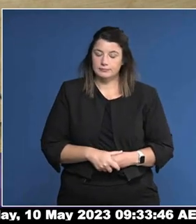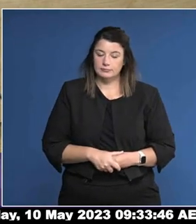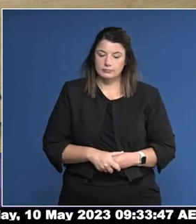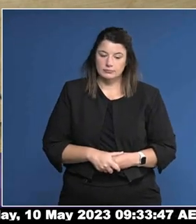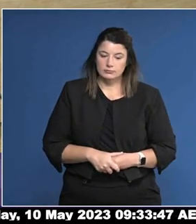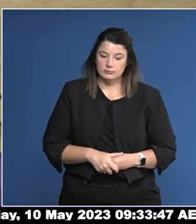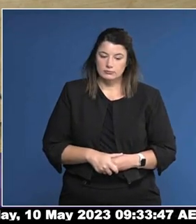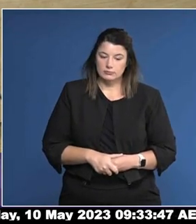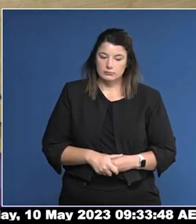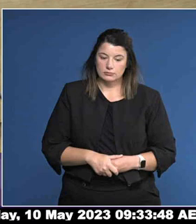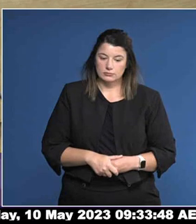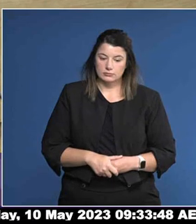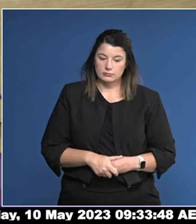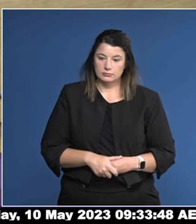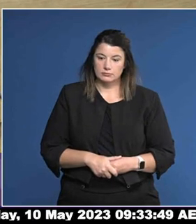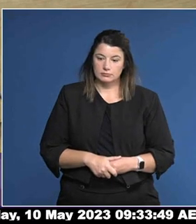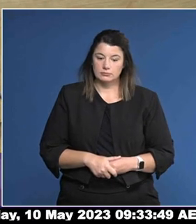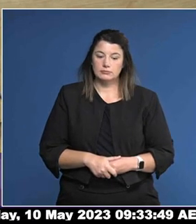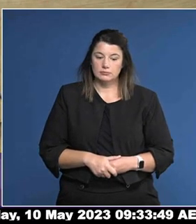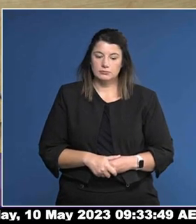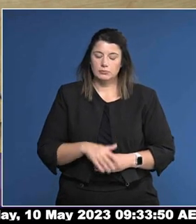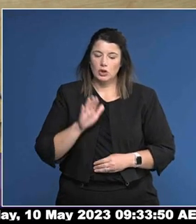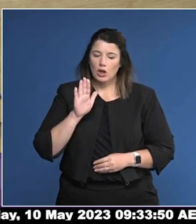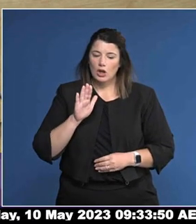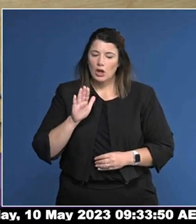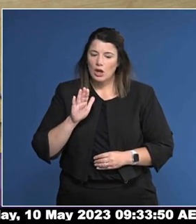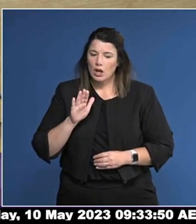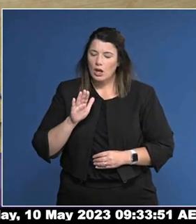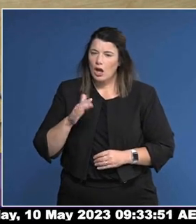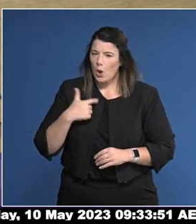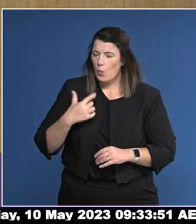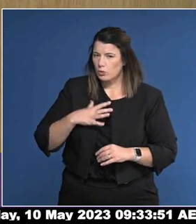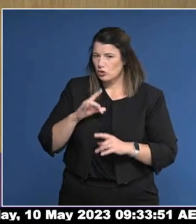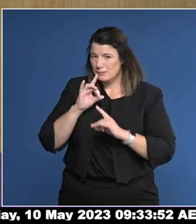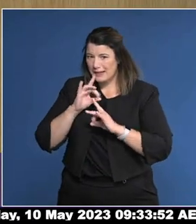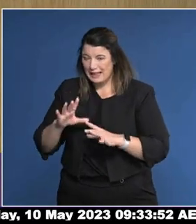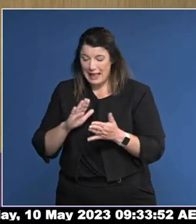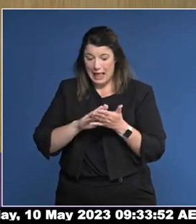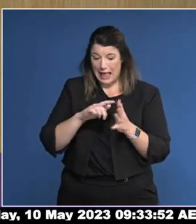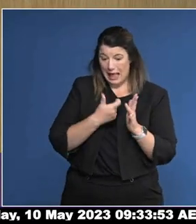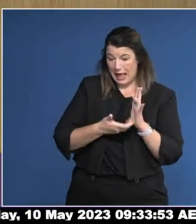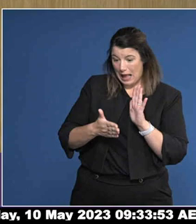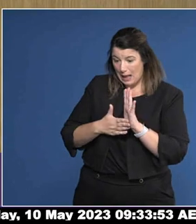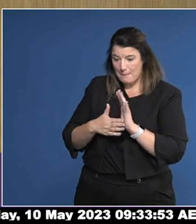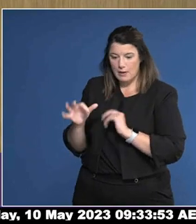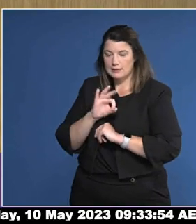Ms Eastman, do you mind if I just clarify why I made the distinction between harm and didn't include all of the elements of the section?